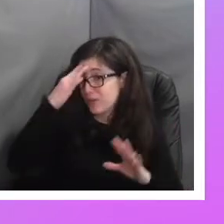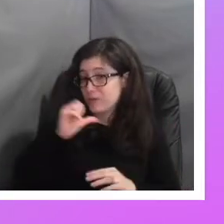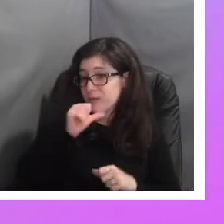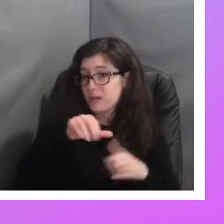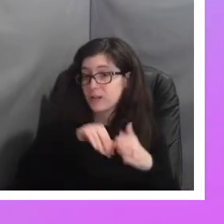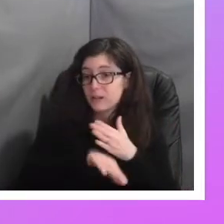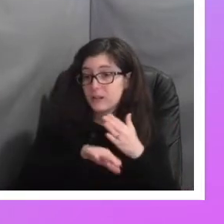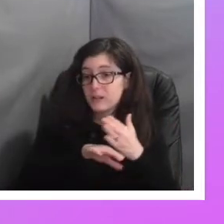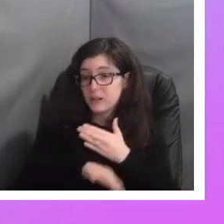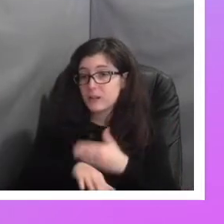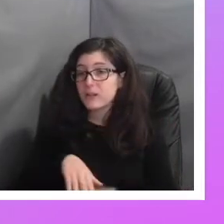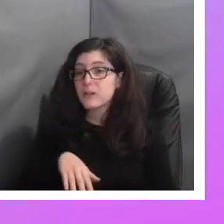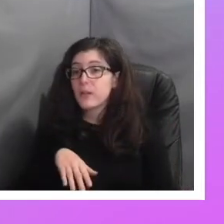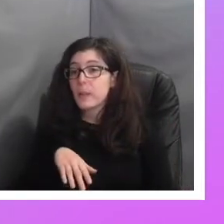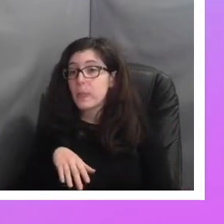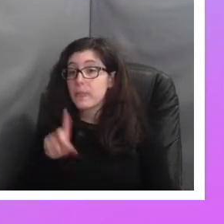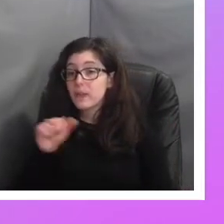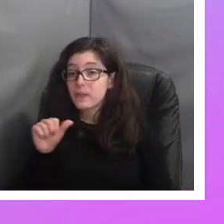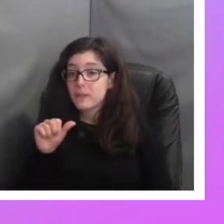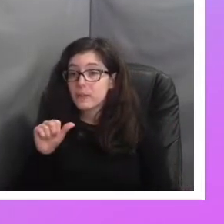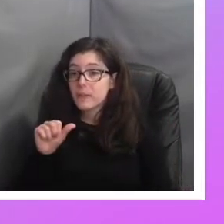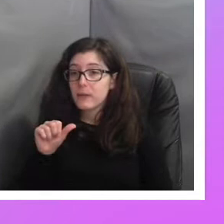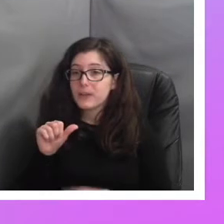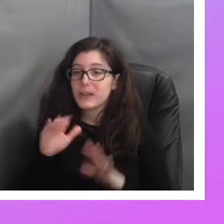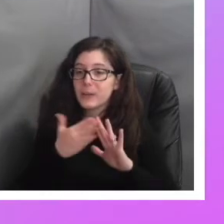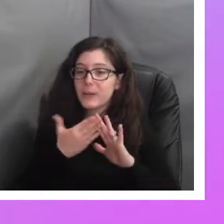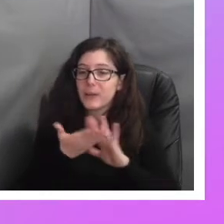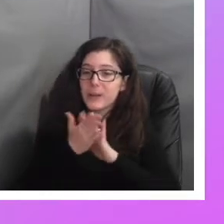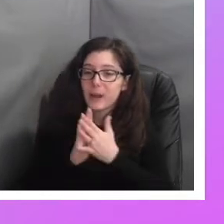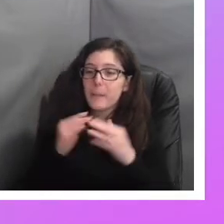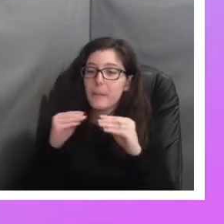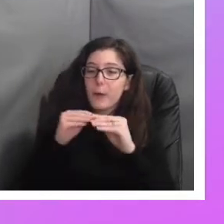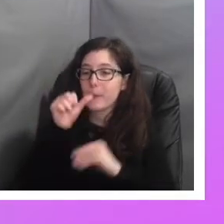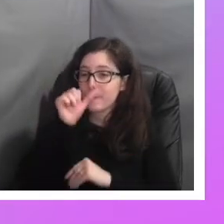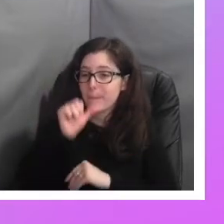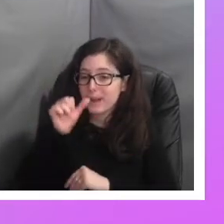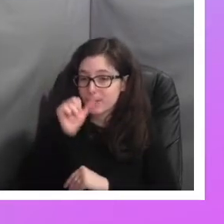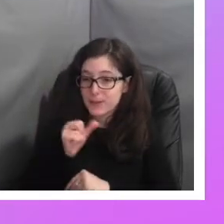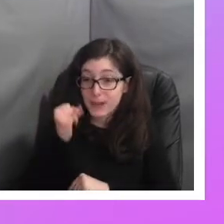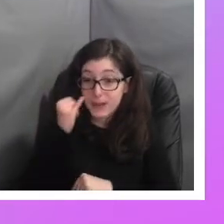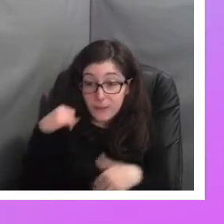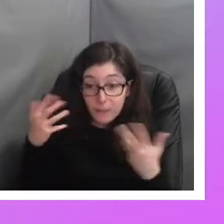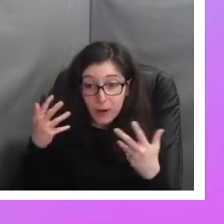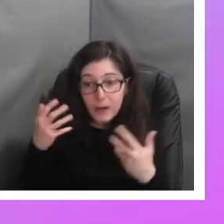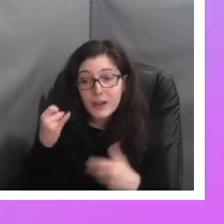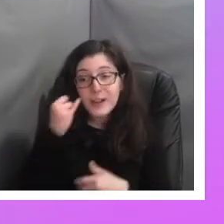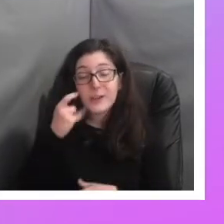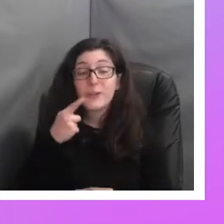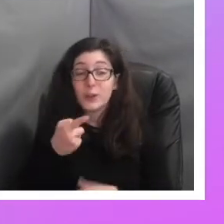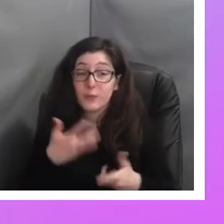much more patient with you if they know that you know it's inaccessible too,